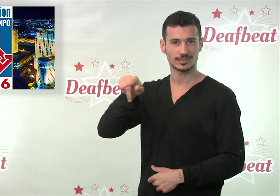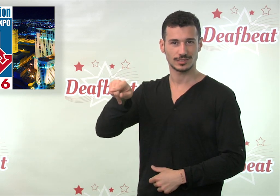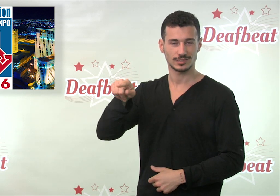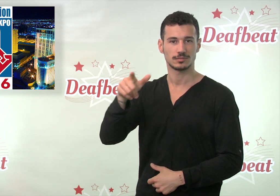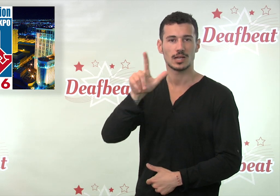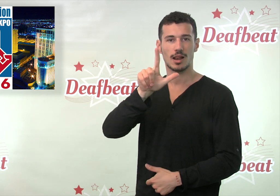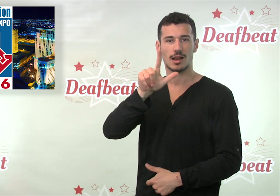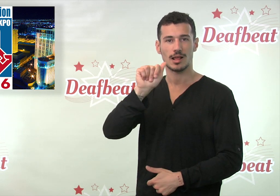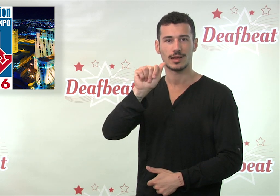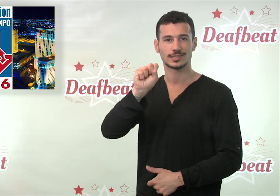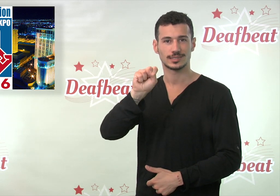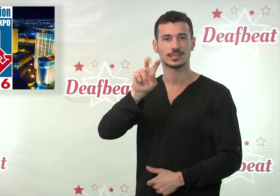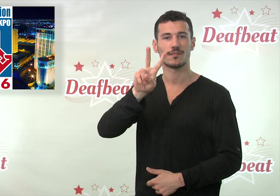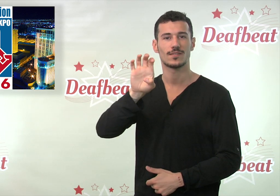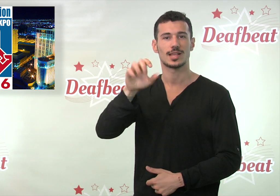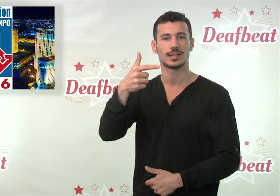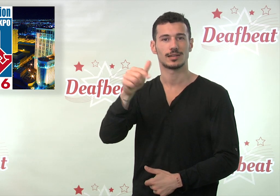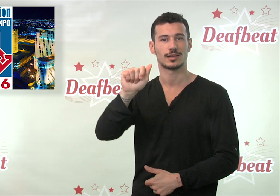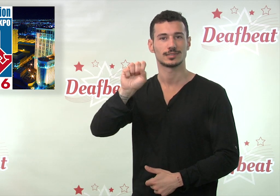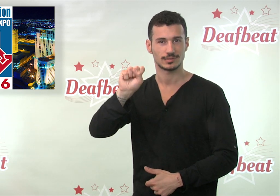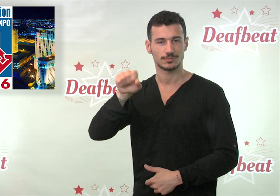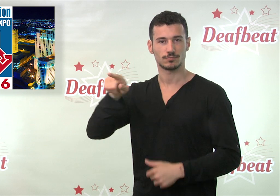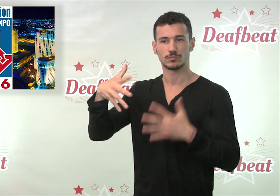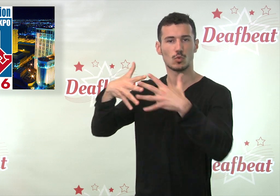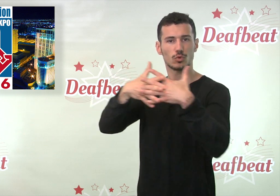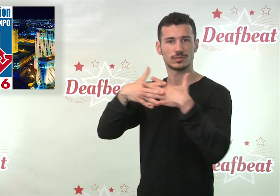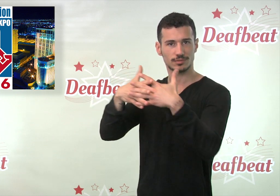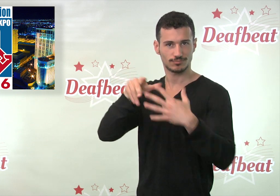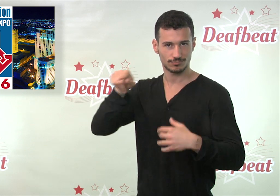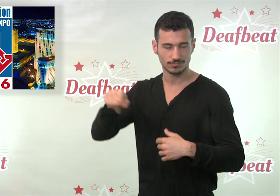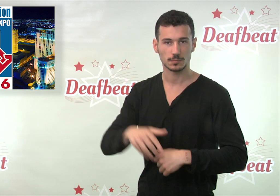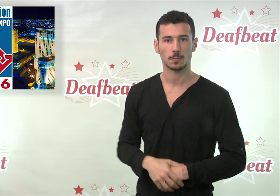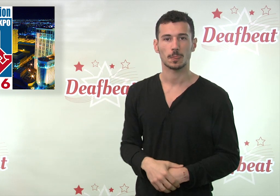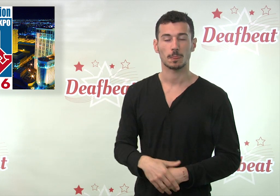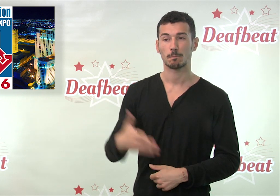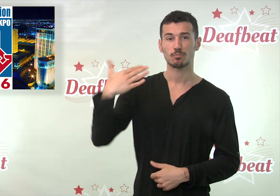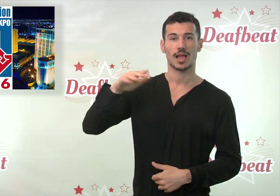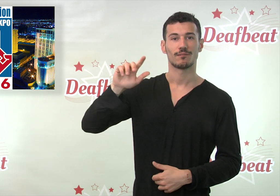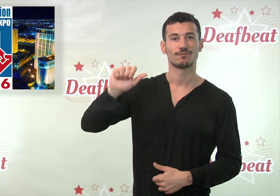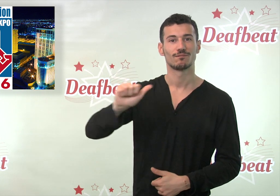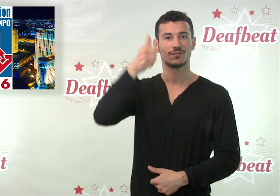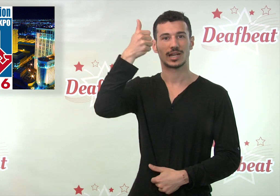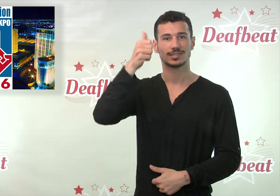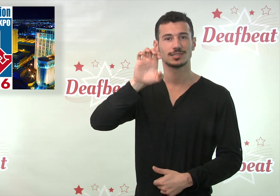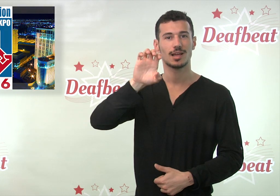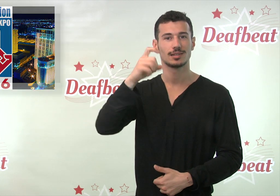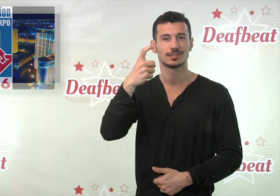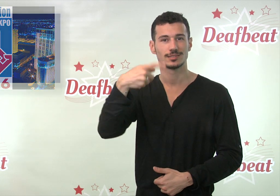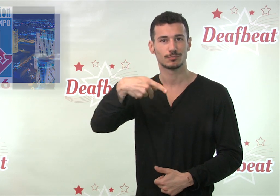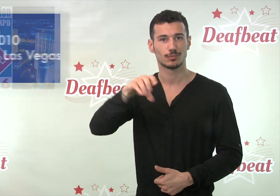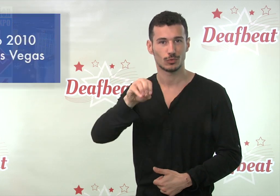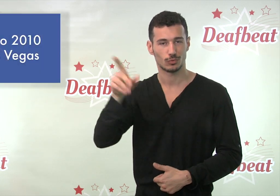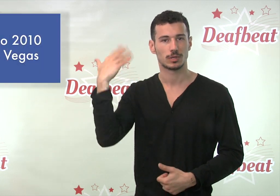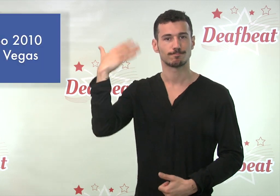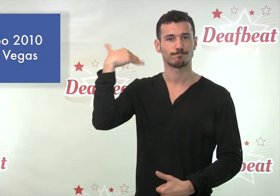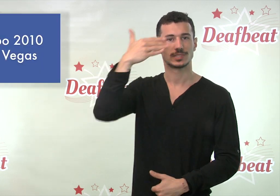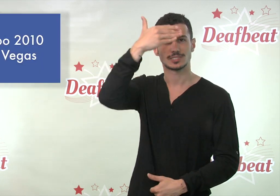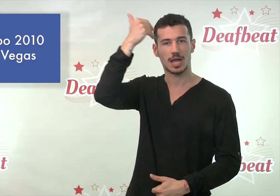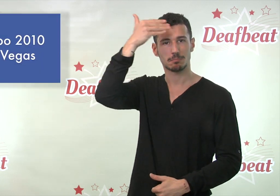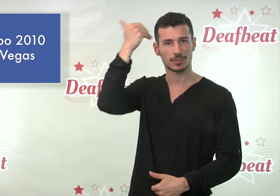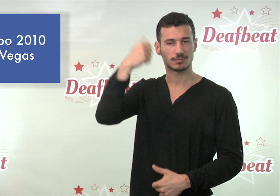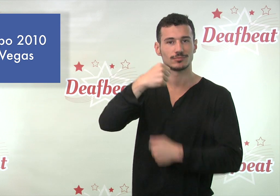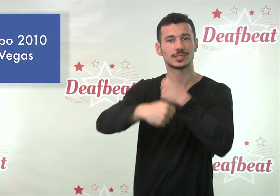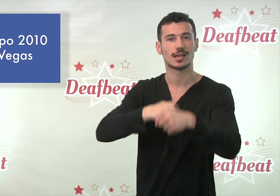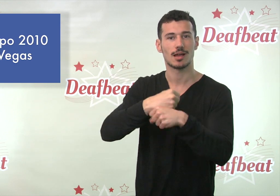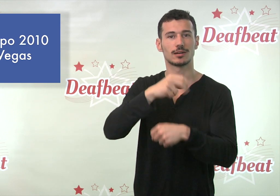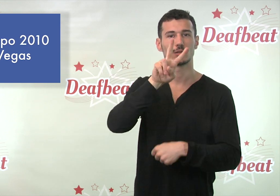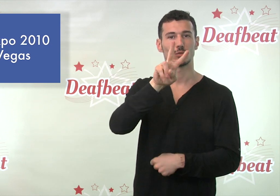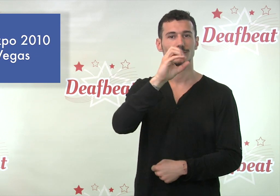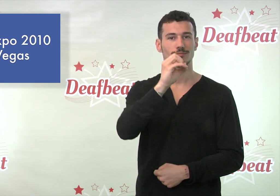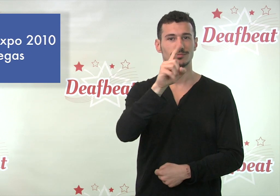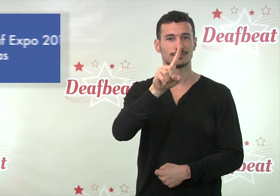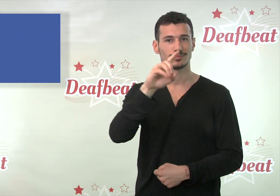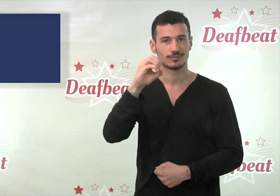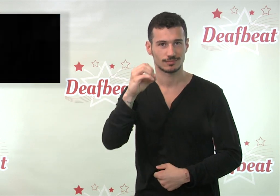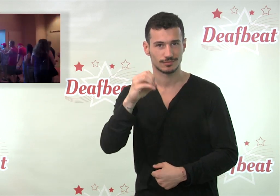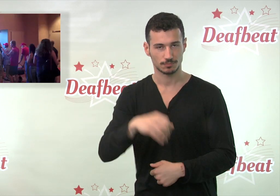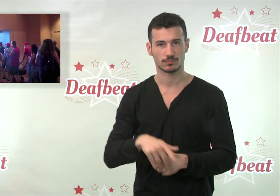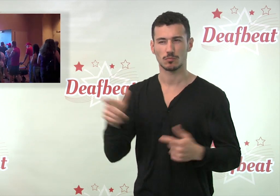in Las Vegas in the USA state of Nevada. The first Expo was in the summer of 2010,